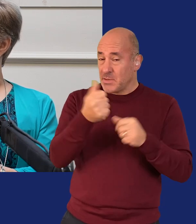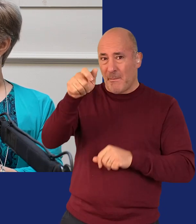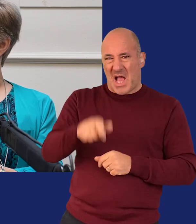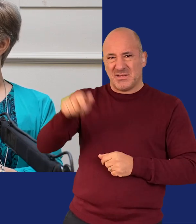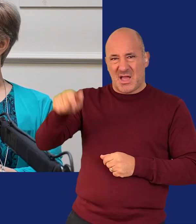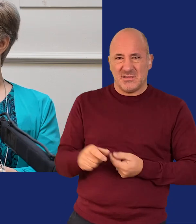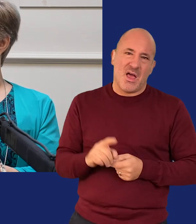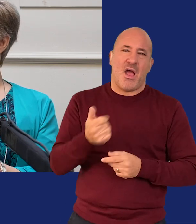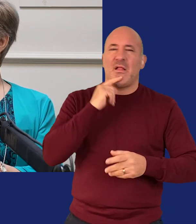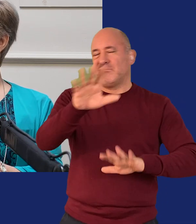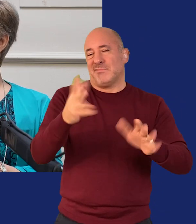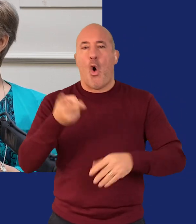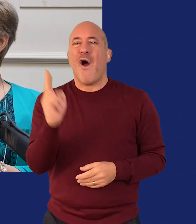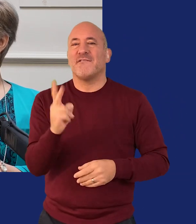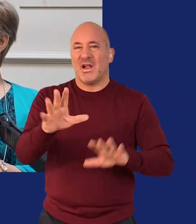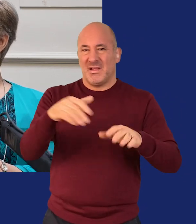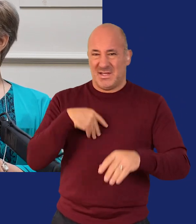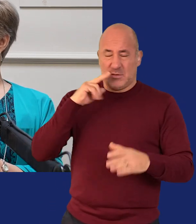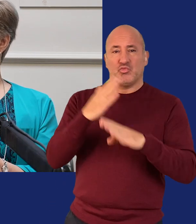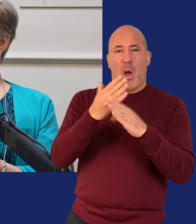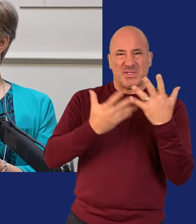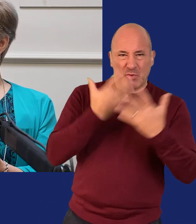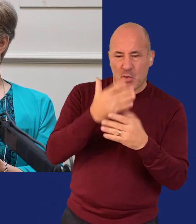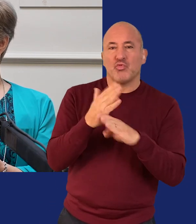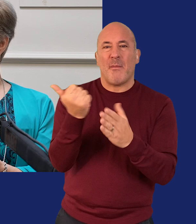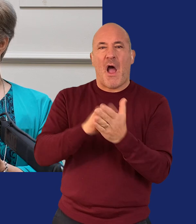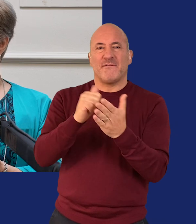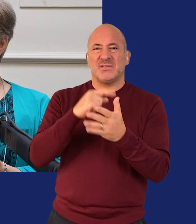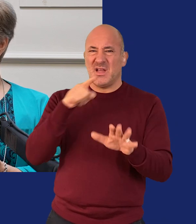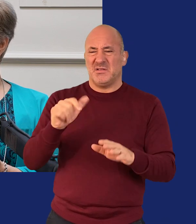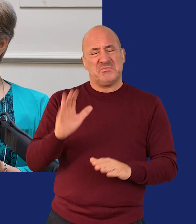So, you know, we might say, often I'll see job descriptions or job adverts that